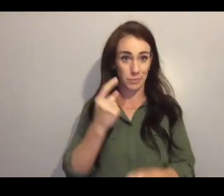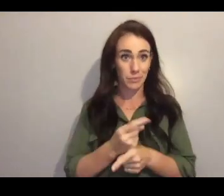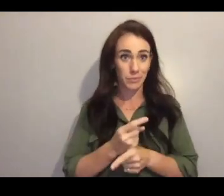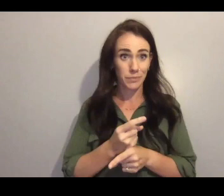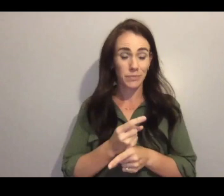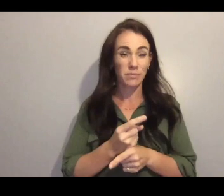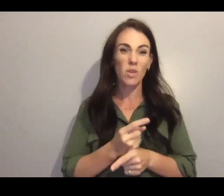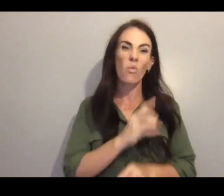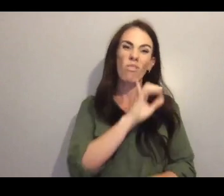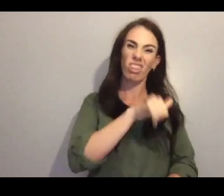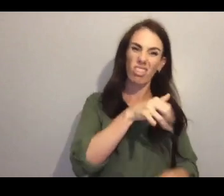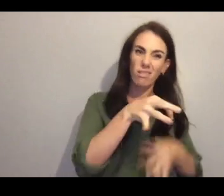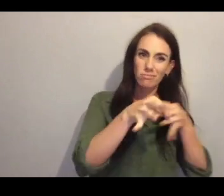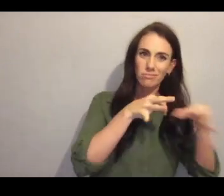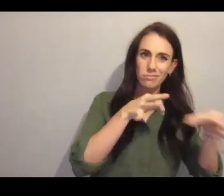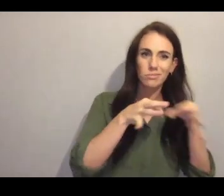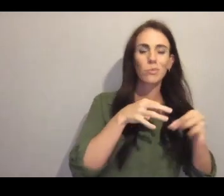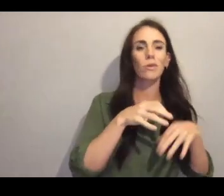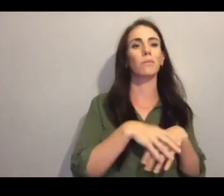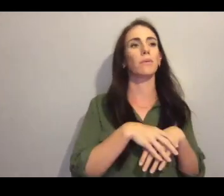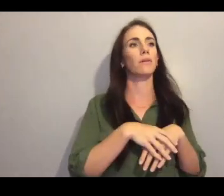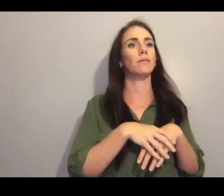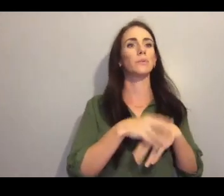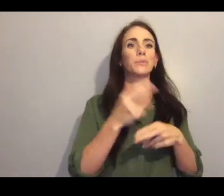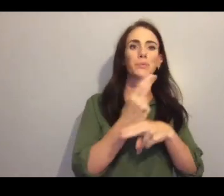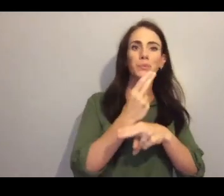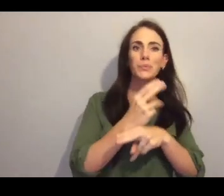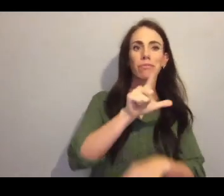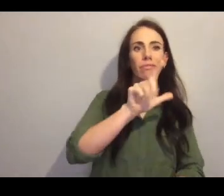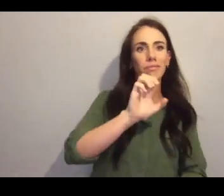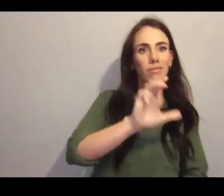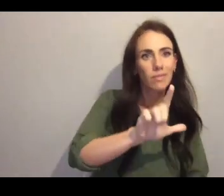into the map" right? So the way that he's describing and